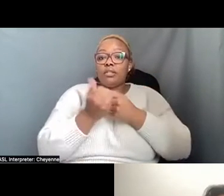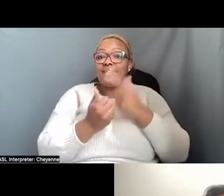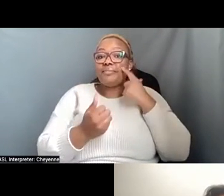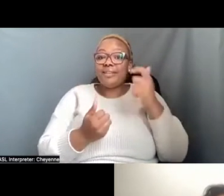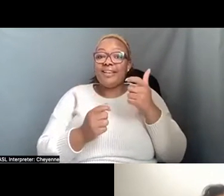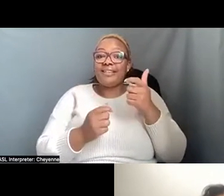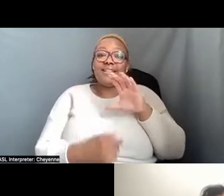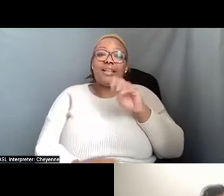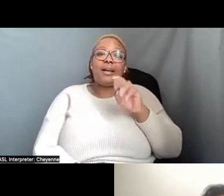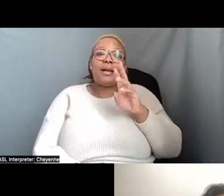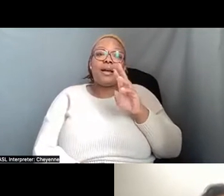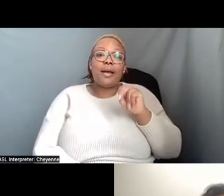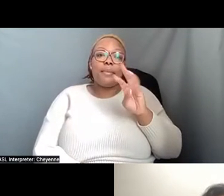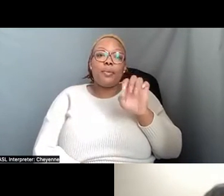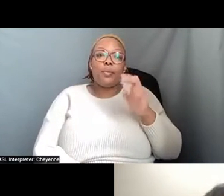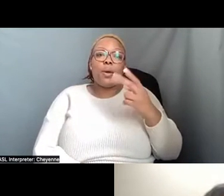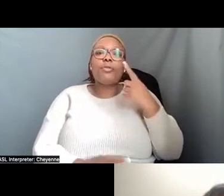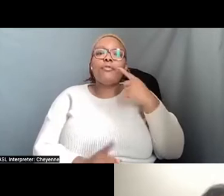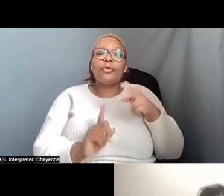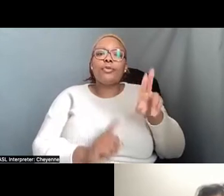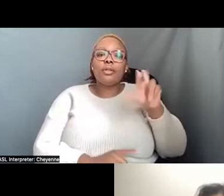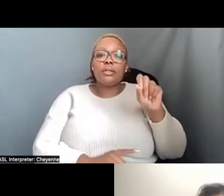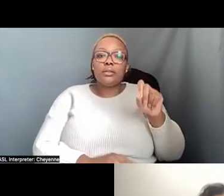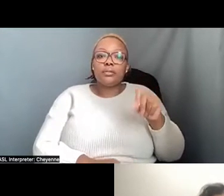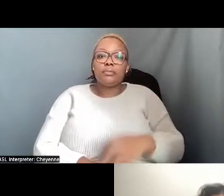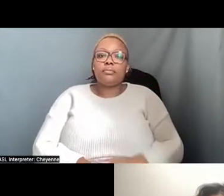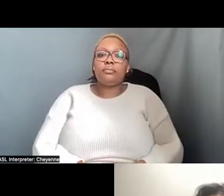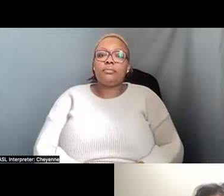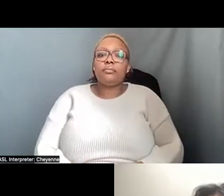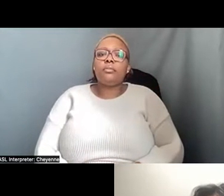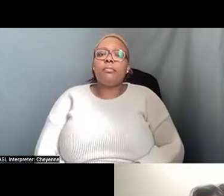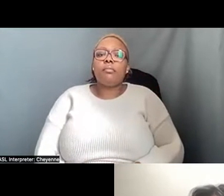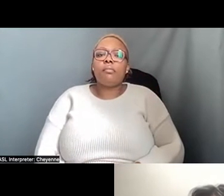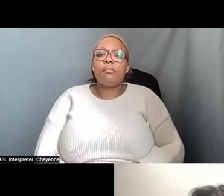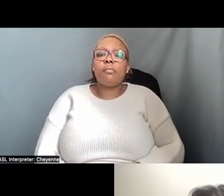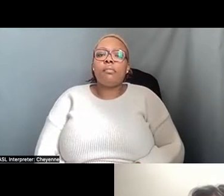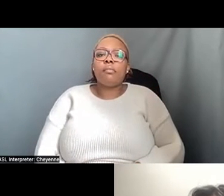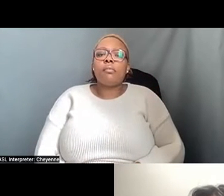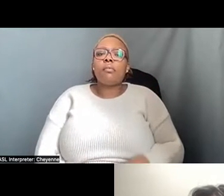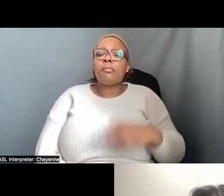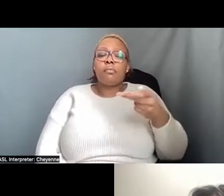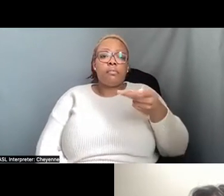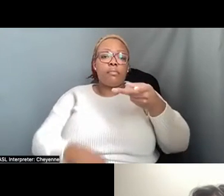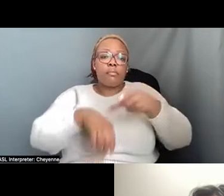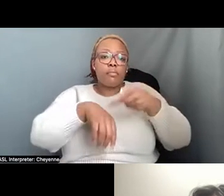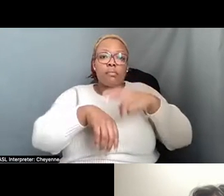Do folks from Puerto Rico need a fiscal sponsor? Puerto Rico, you don't need a fiscal sponsor.